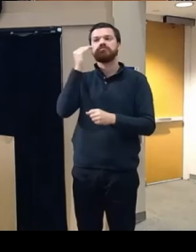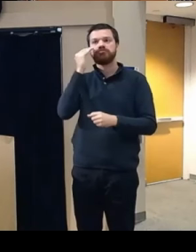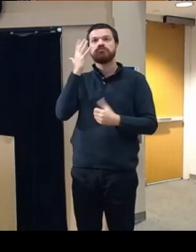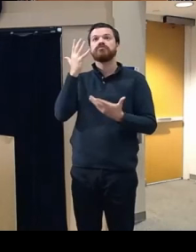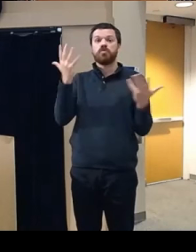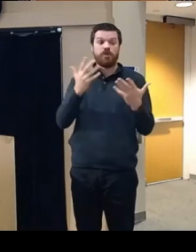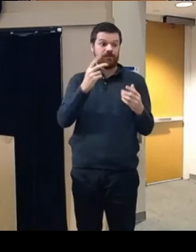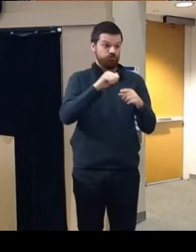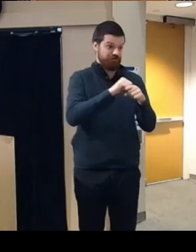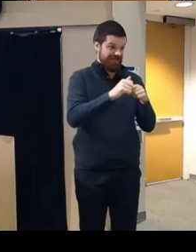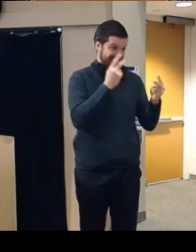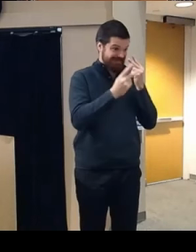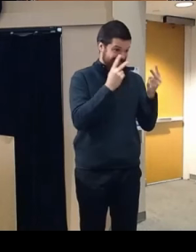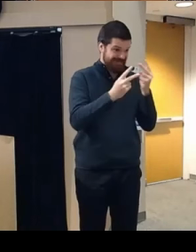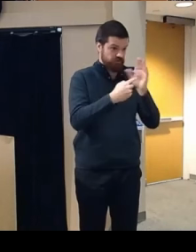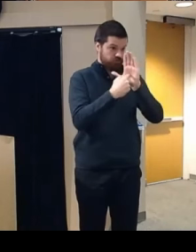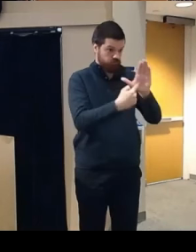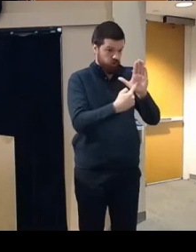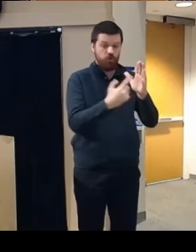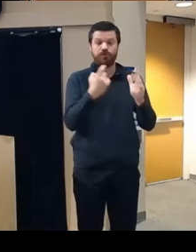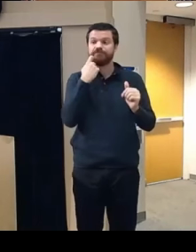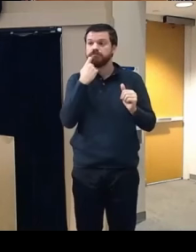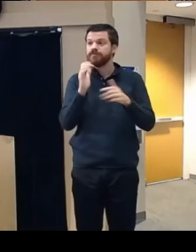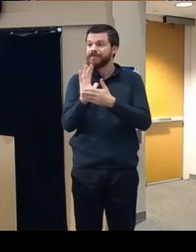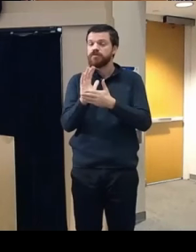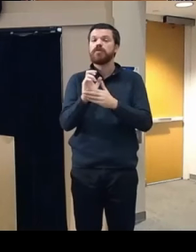see things a little bit different than what the demos you saw today or um some of the demos you